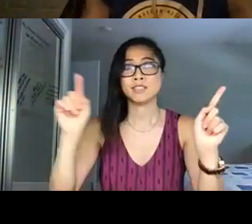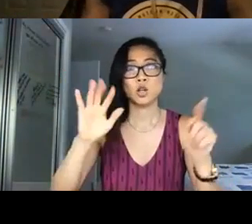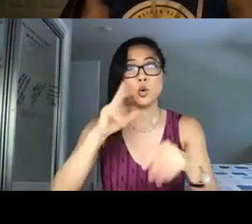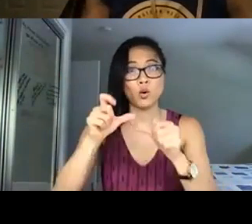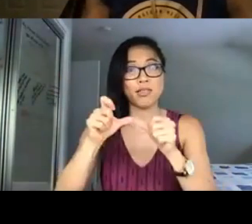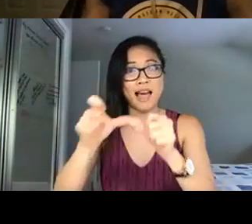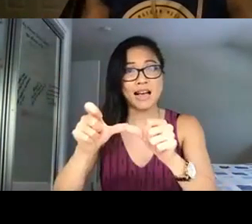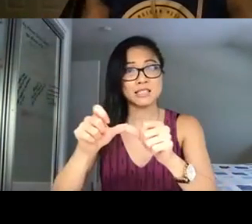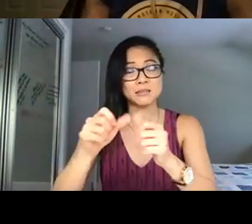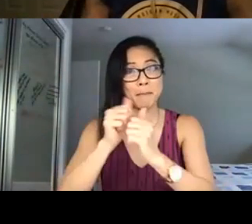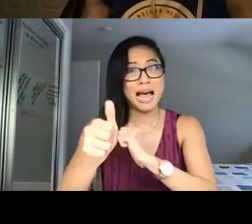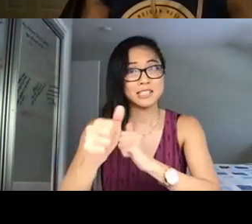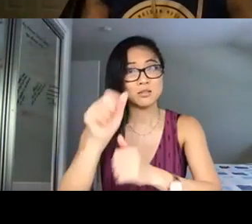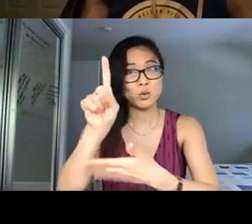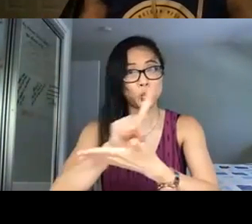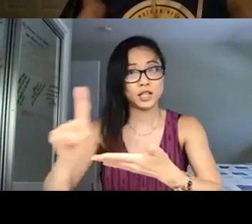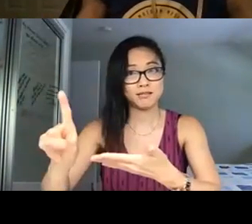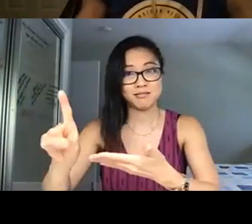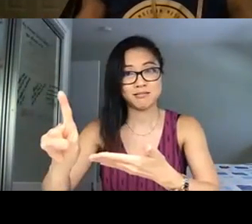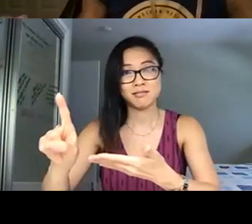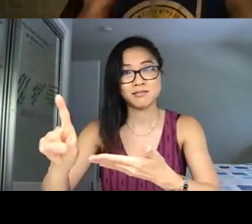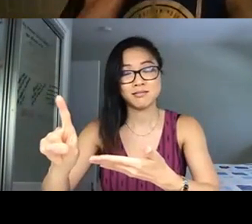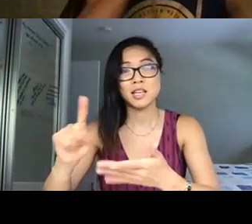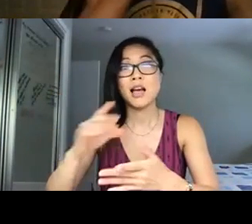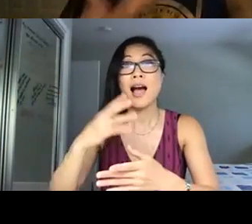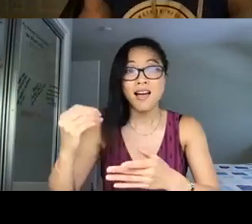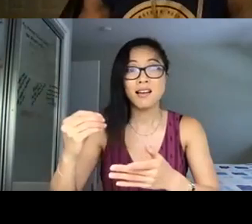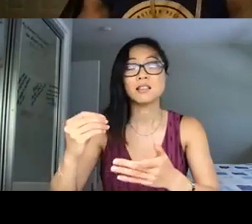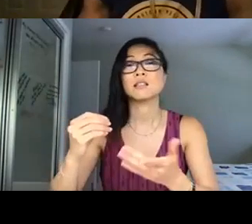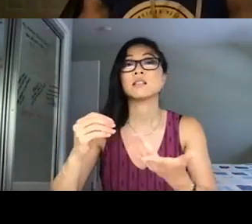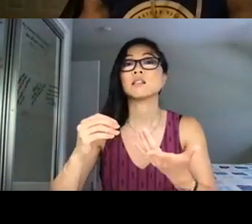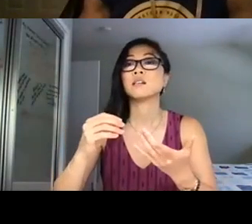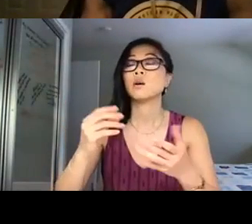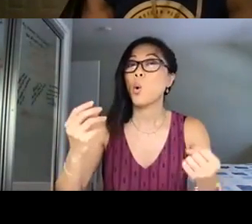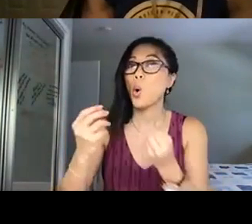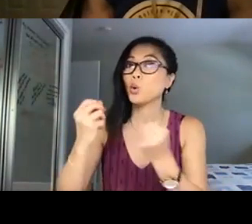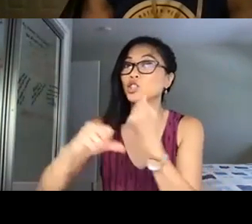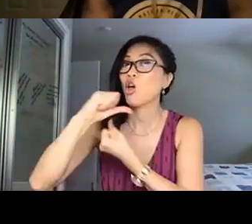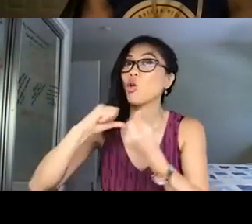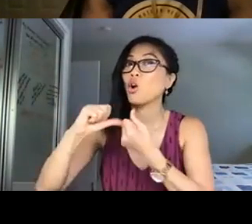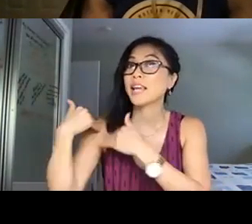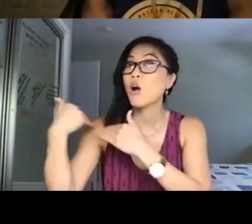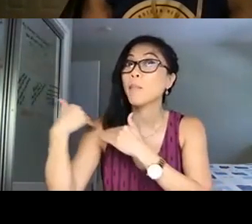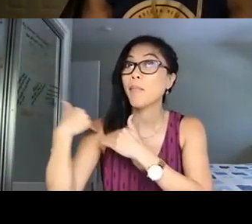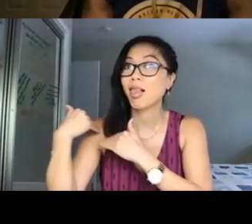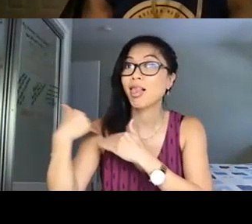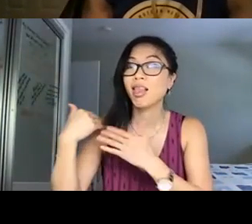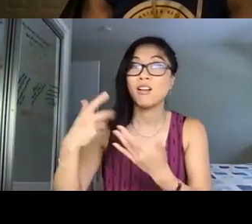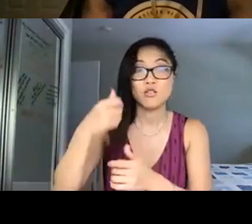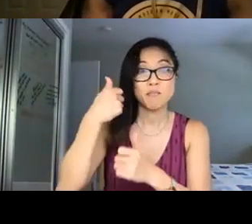other accountable of when we go back into, you know, our bubbles. We don't forget about this.